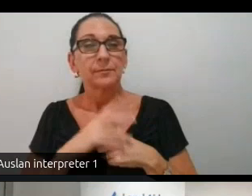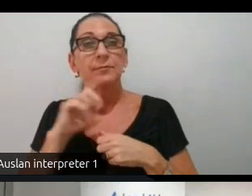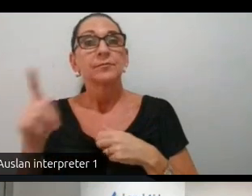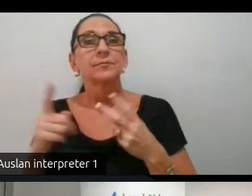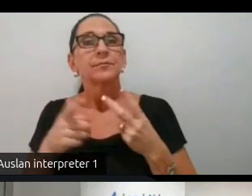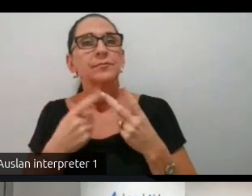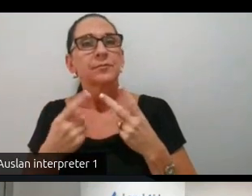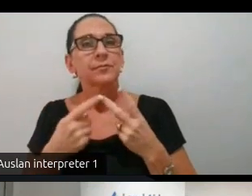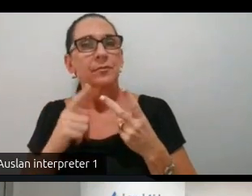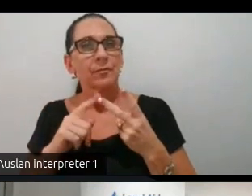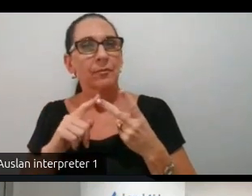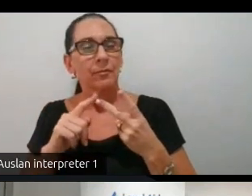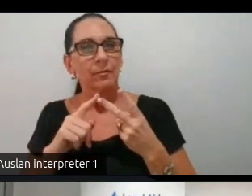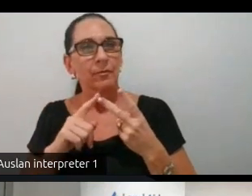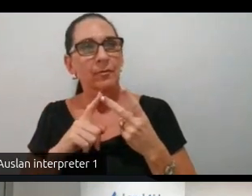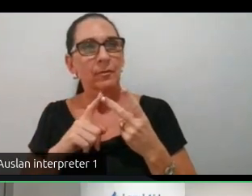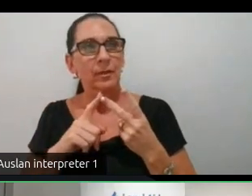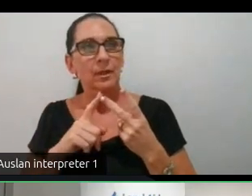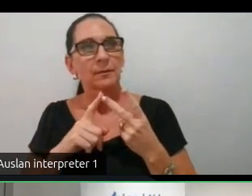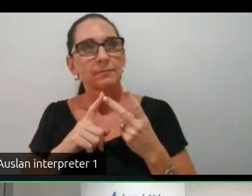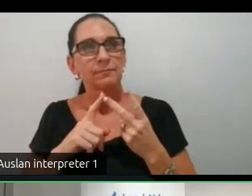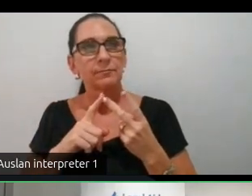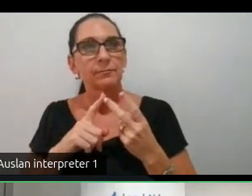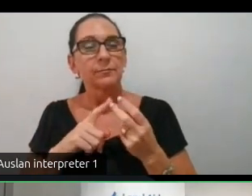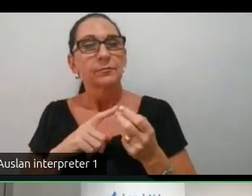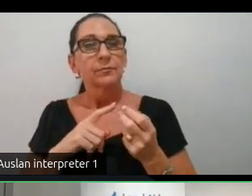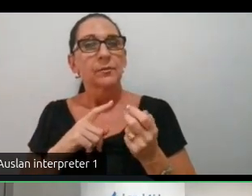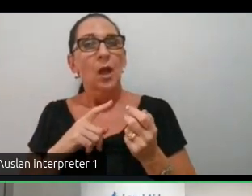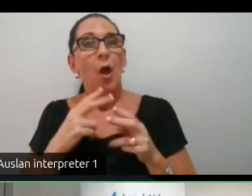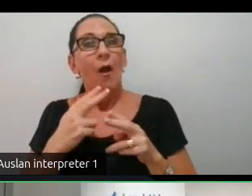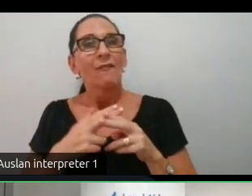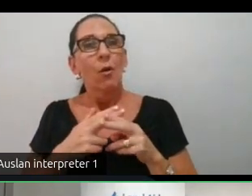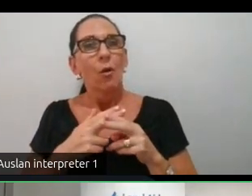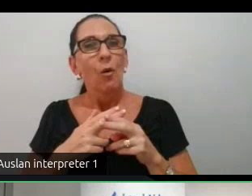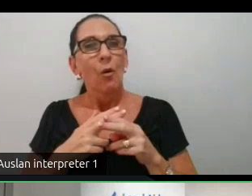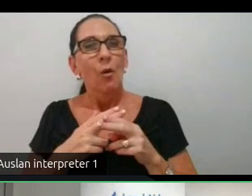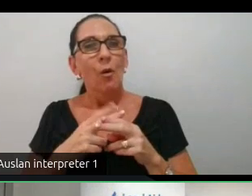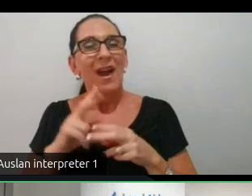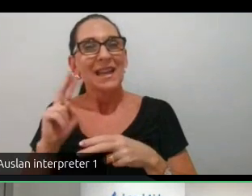second part of that question is I think around this idea that when it comes to assessing damage,